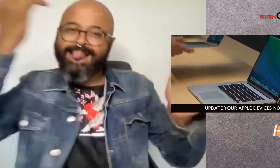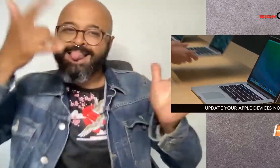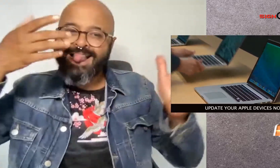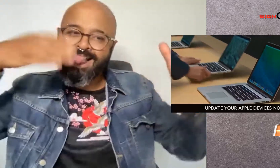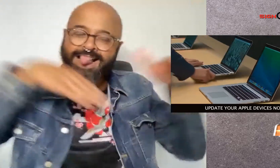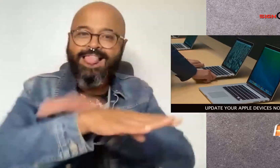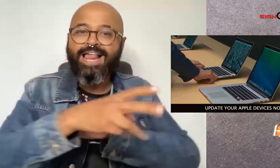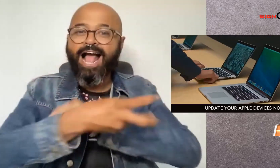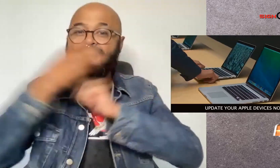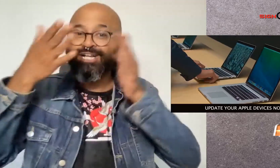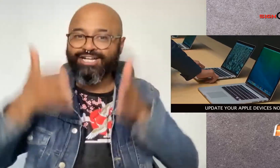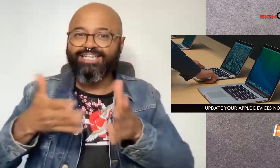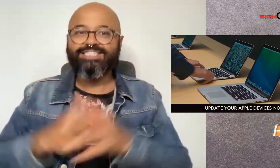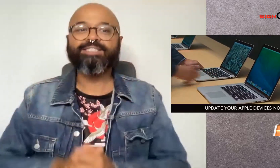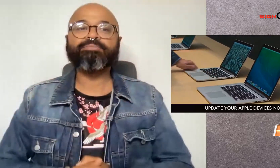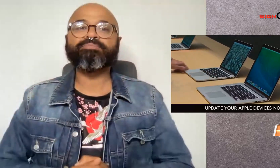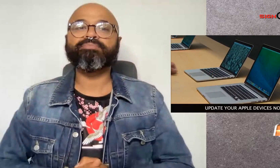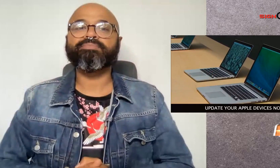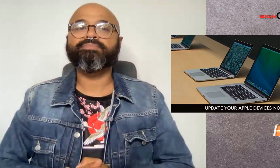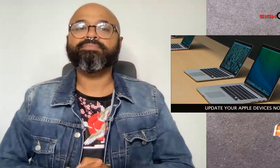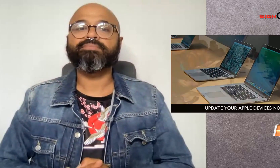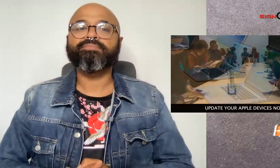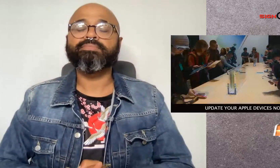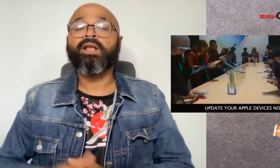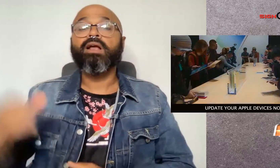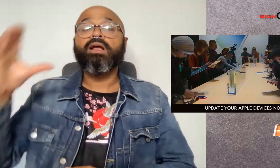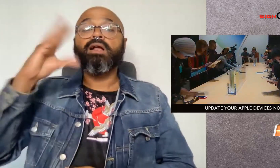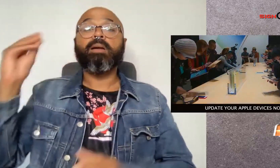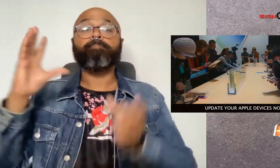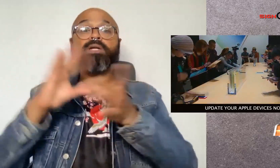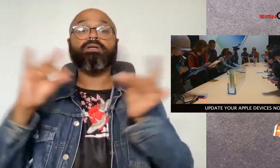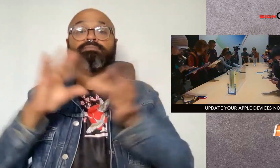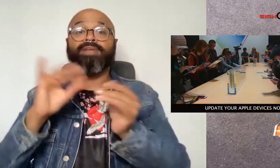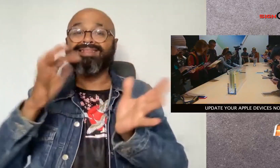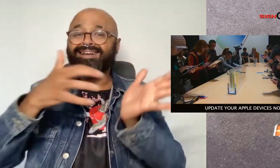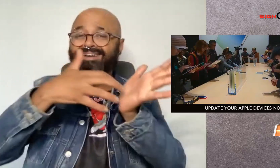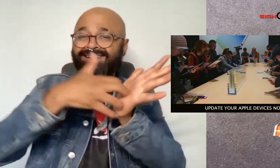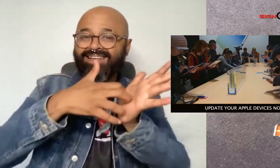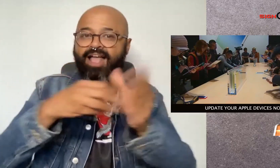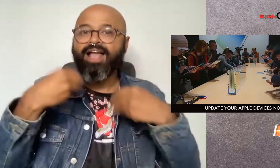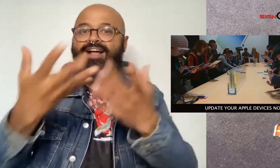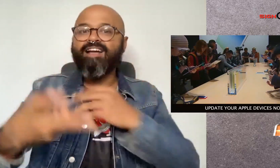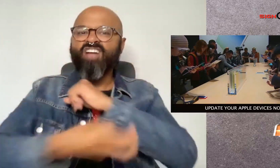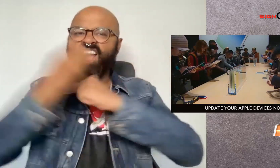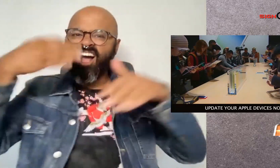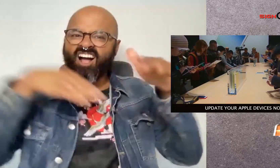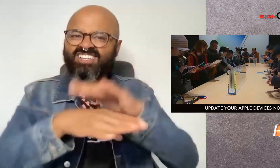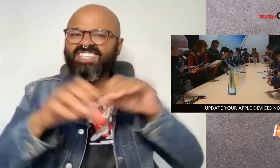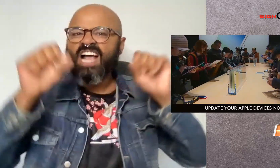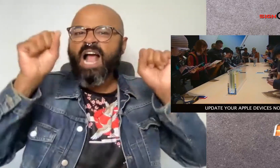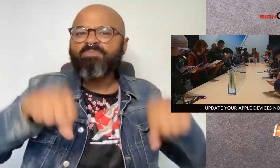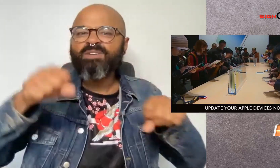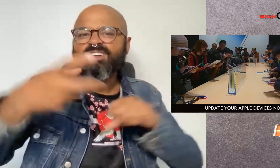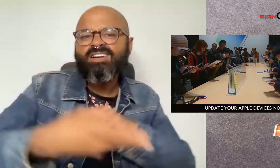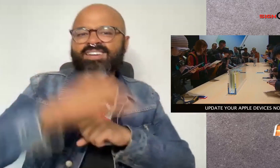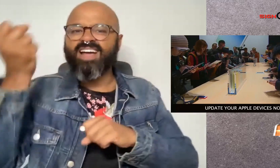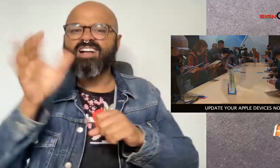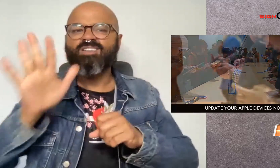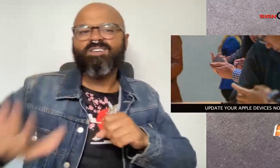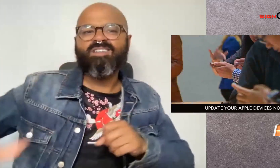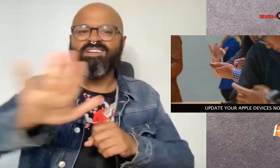have been actively exploited by hackers the company says the vulnerabilities give hackers